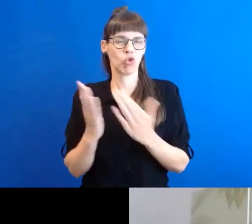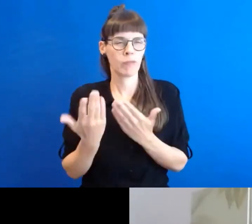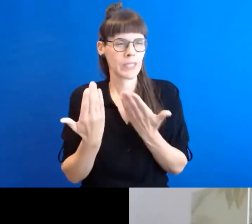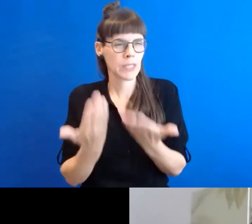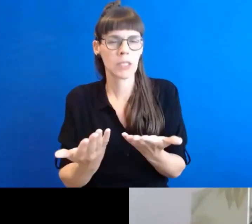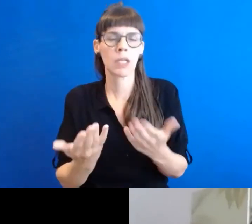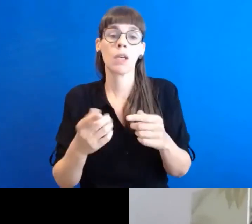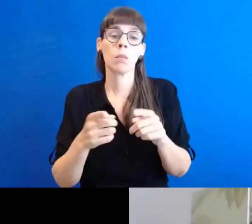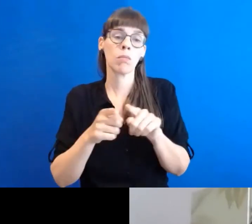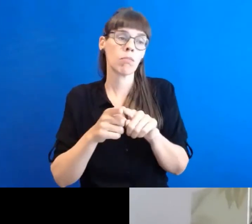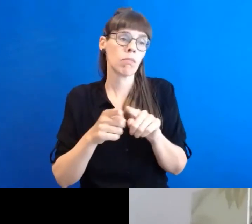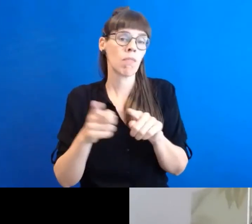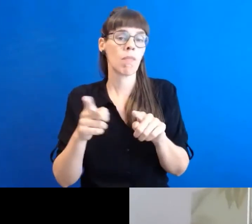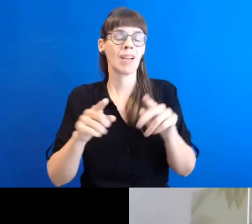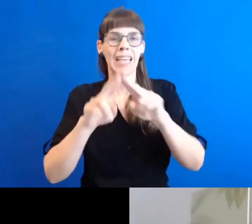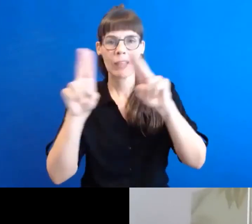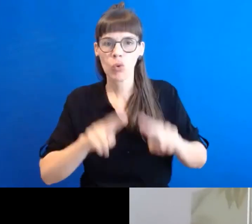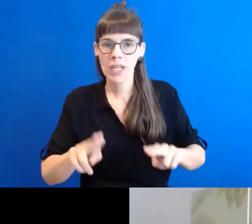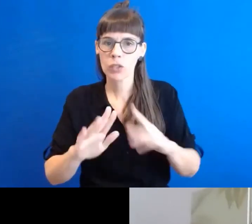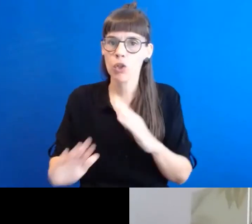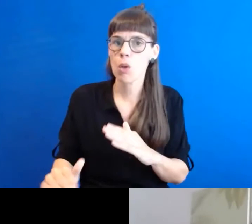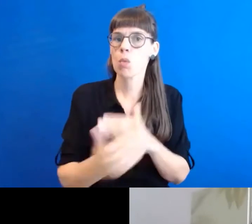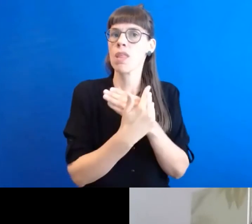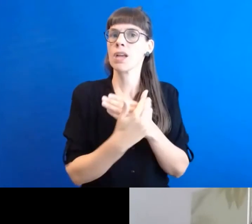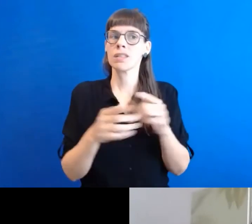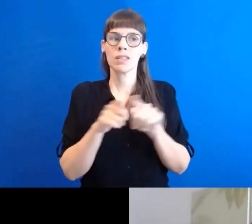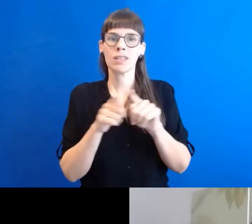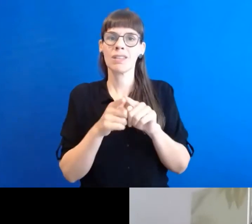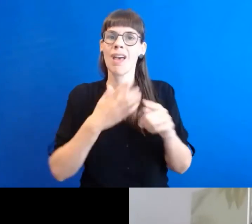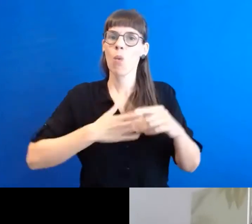barriers to access, not only COVID-19